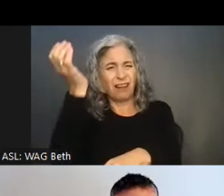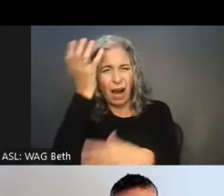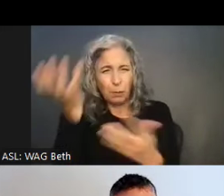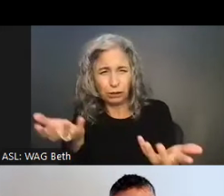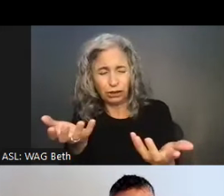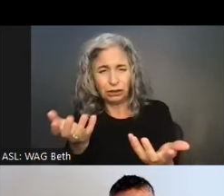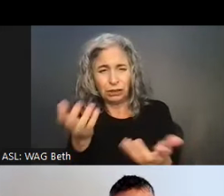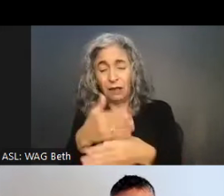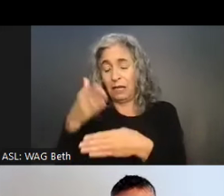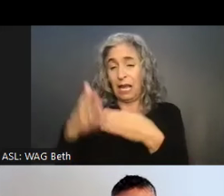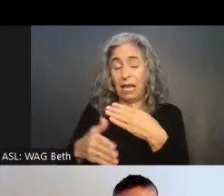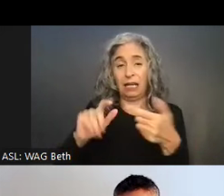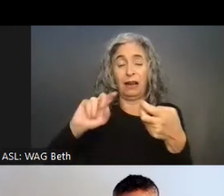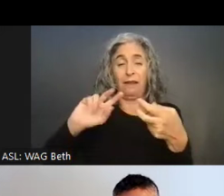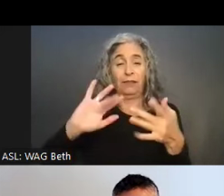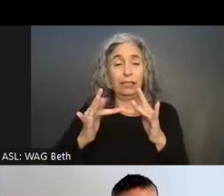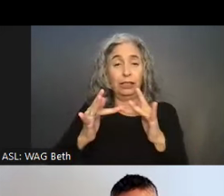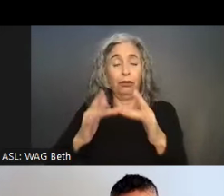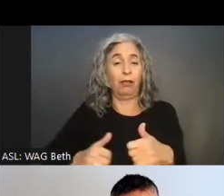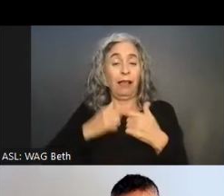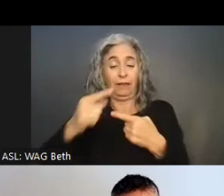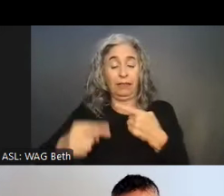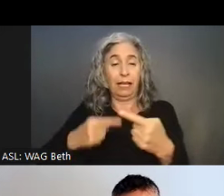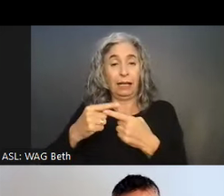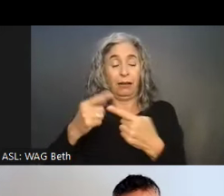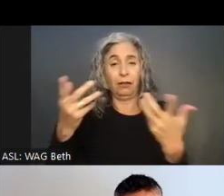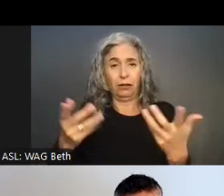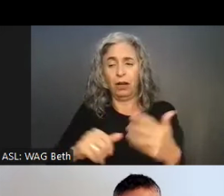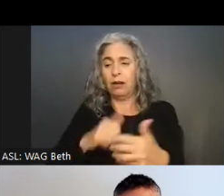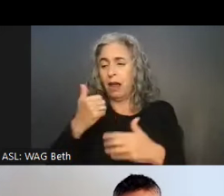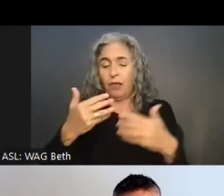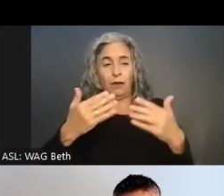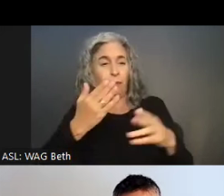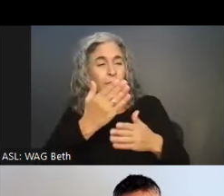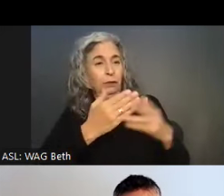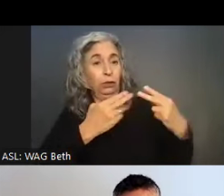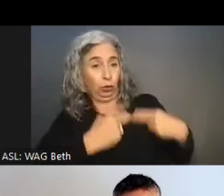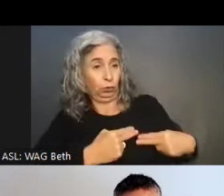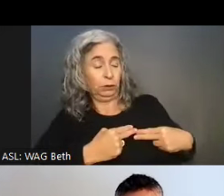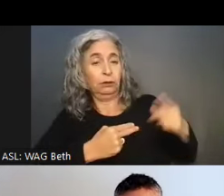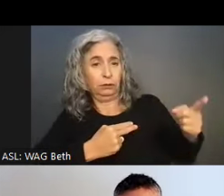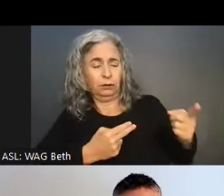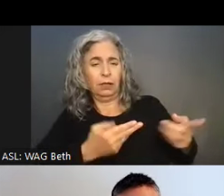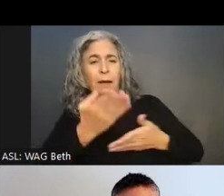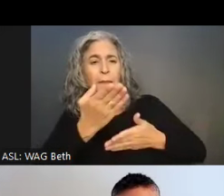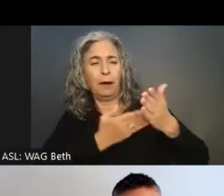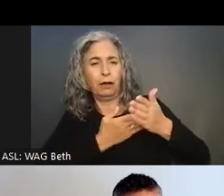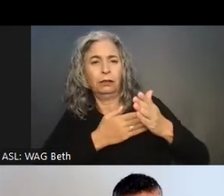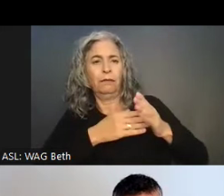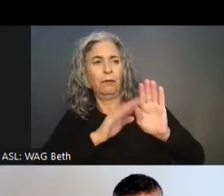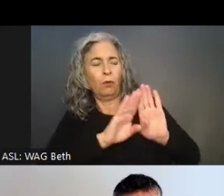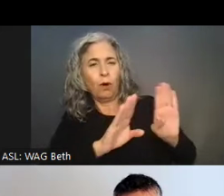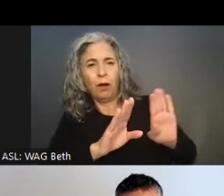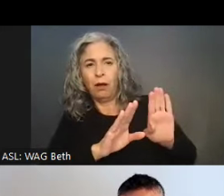life cycles we have another set of humans also in parts of the world that don't have access to the